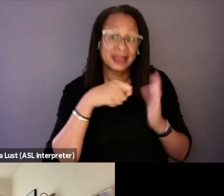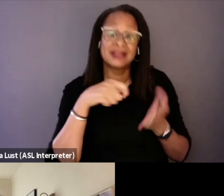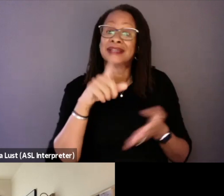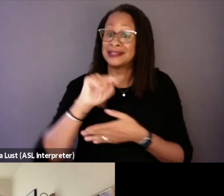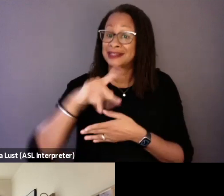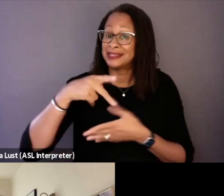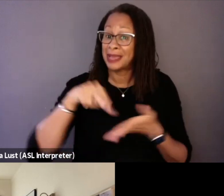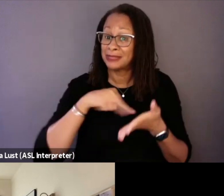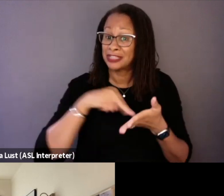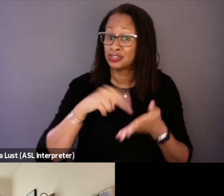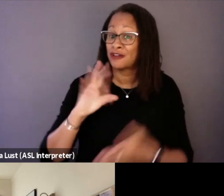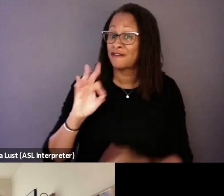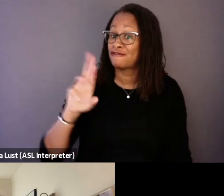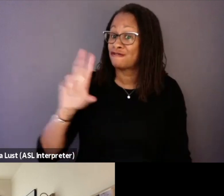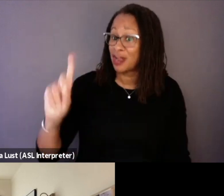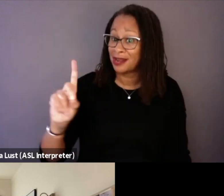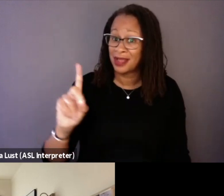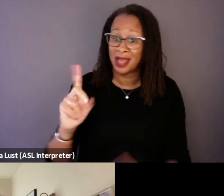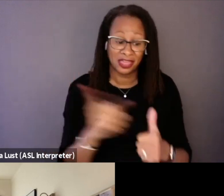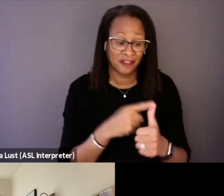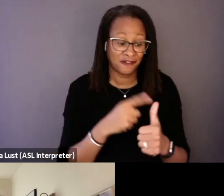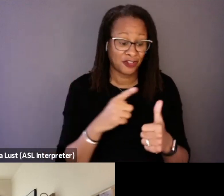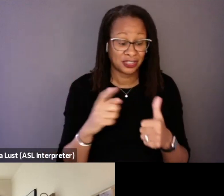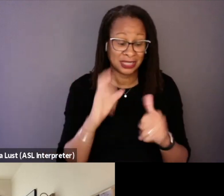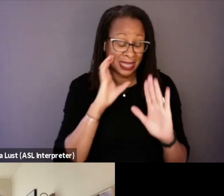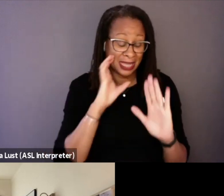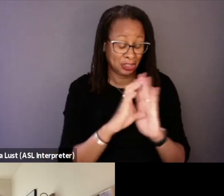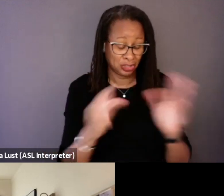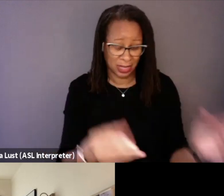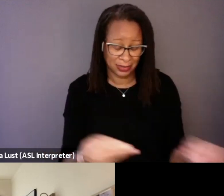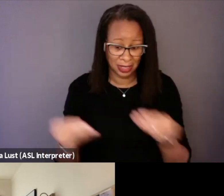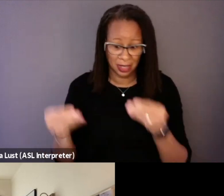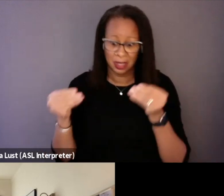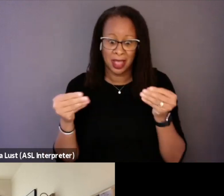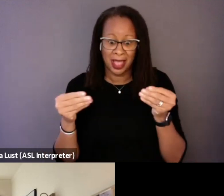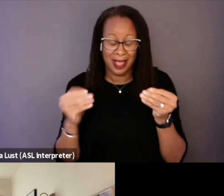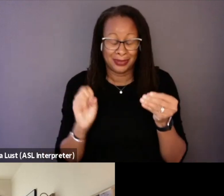I was so, so, so, so excited about the possibility.